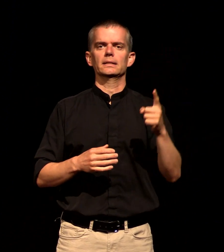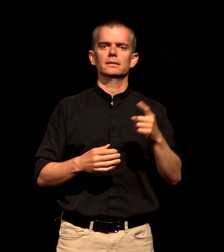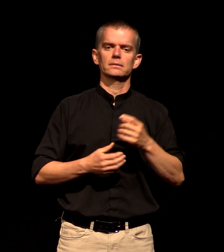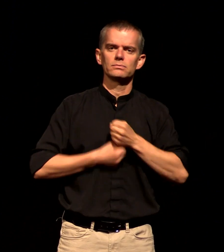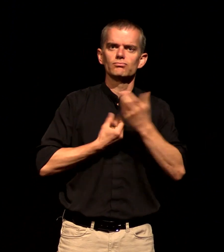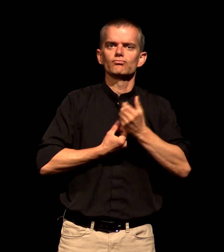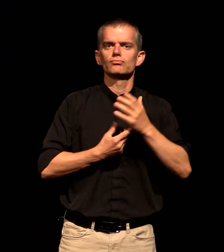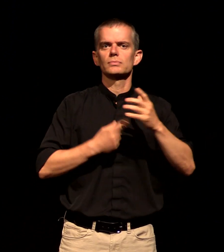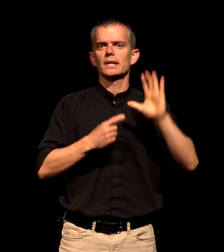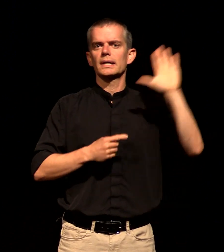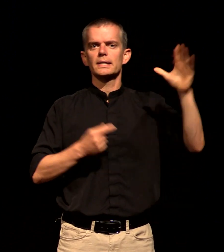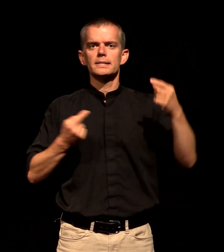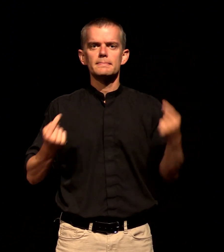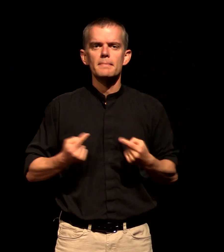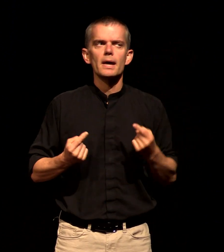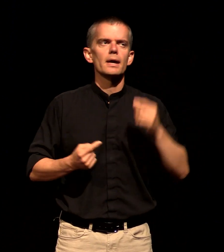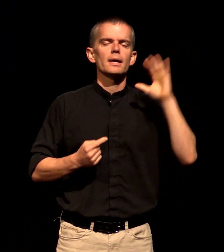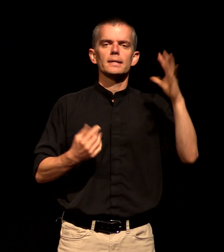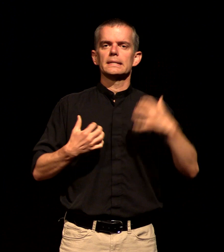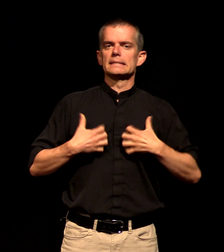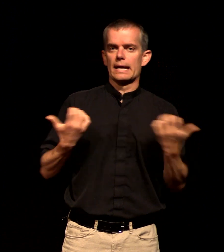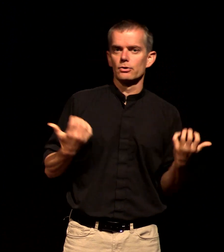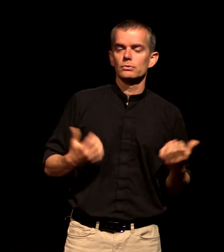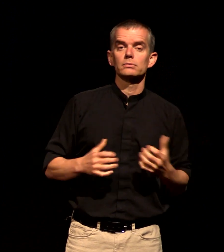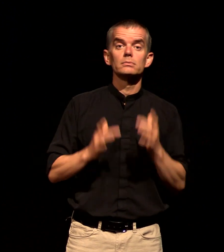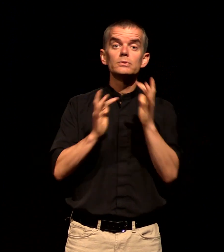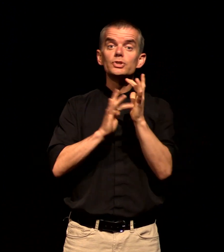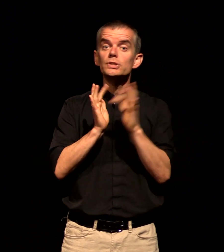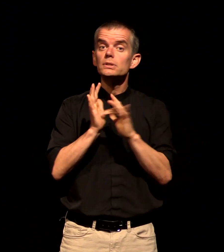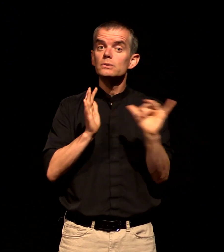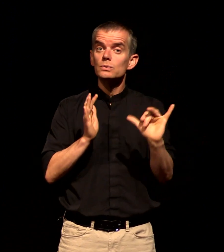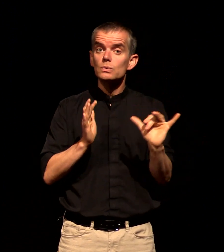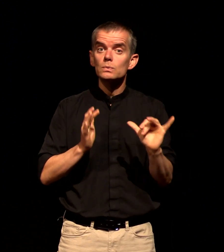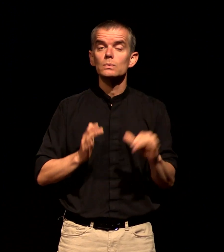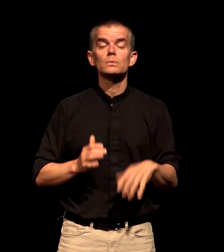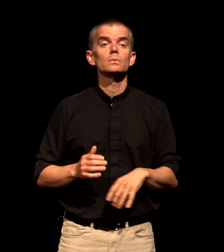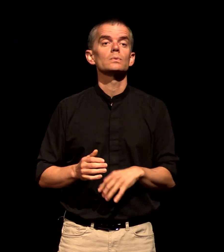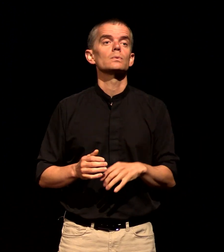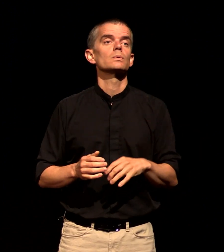anger. We hear Jesus as He grieves over the state of